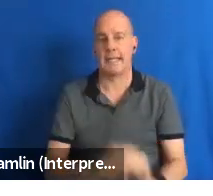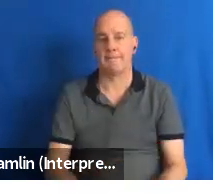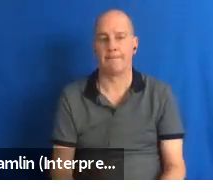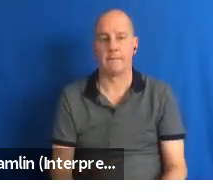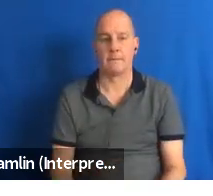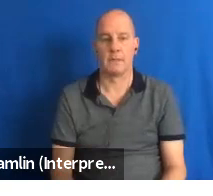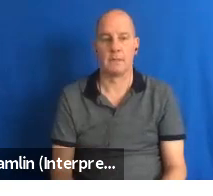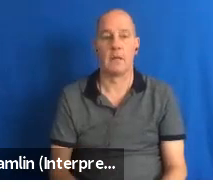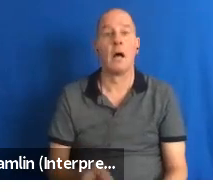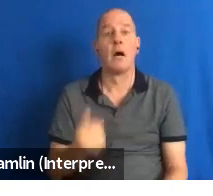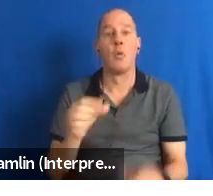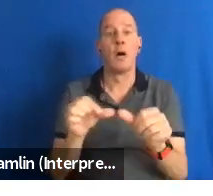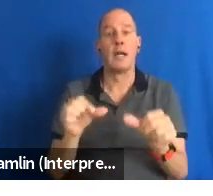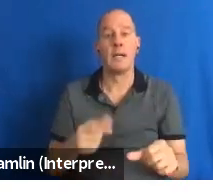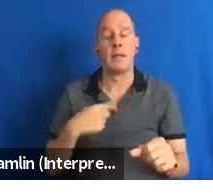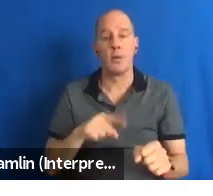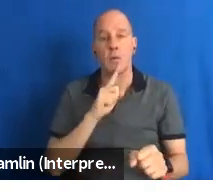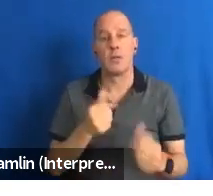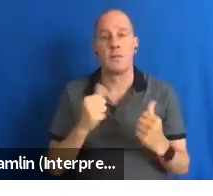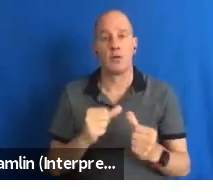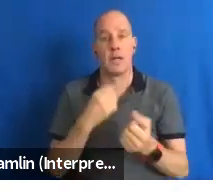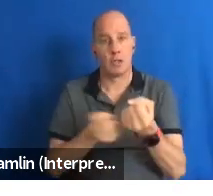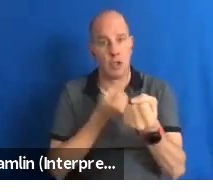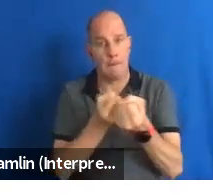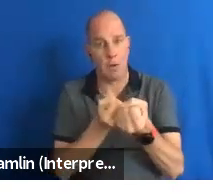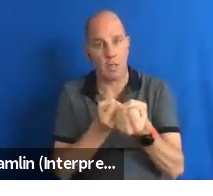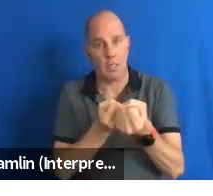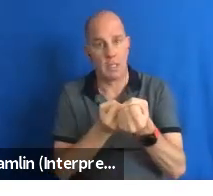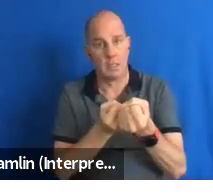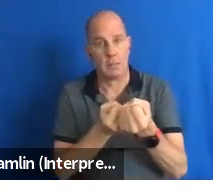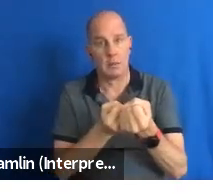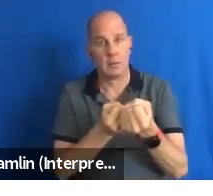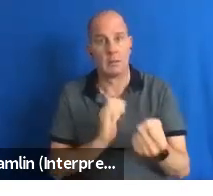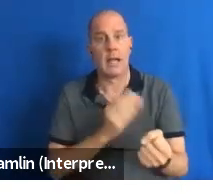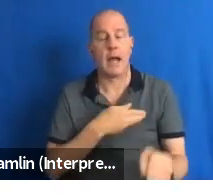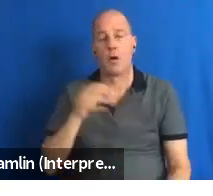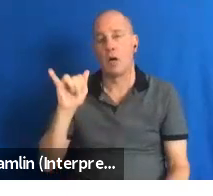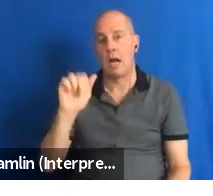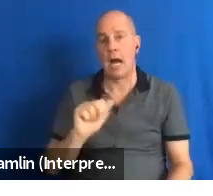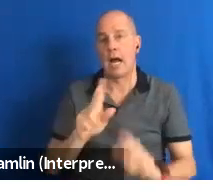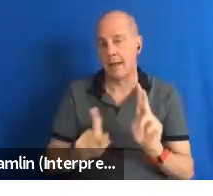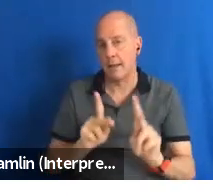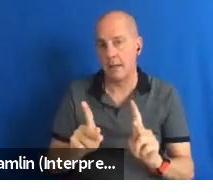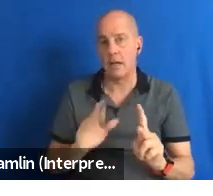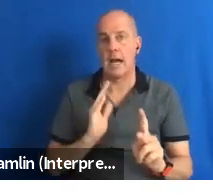areas that we really have been trying to support our IA folks or IA colleagues is